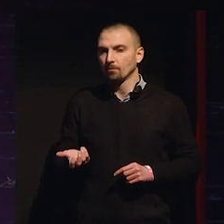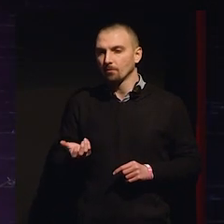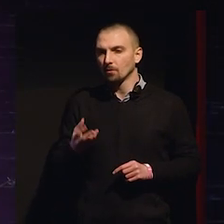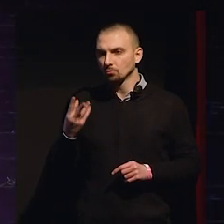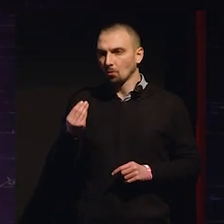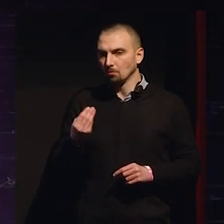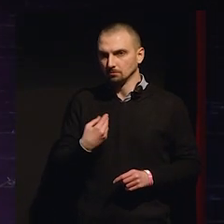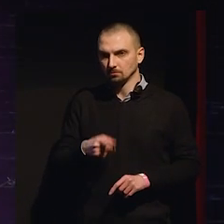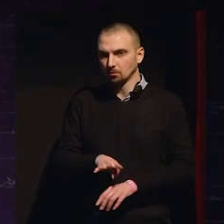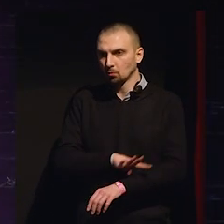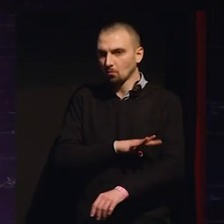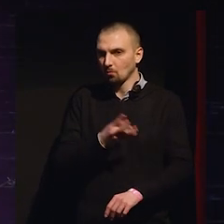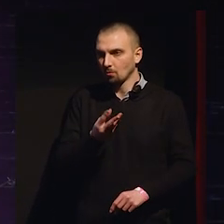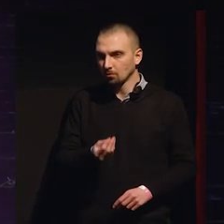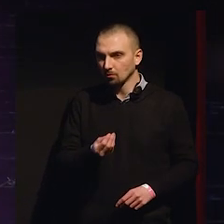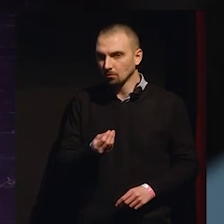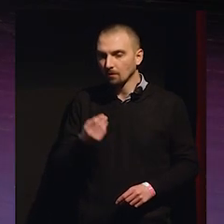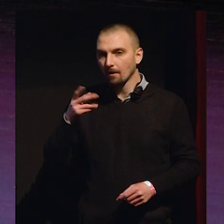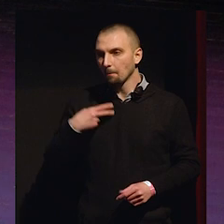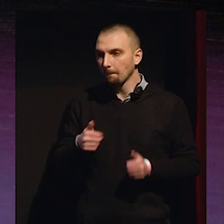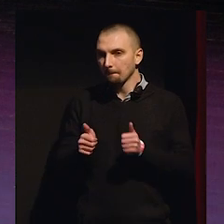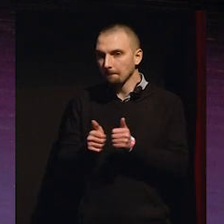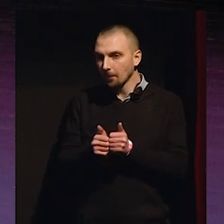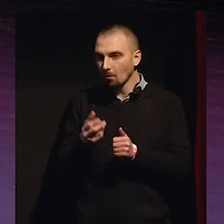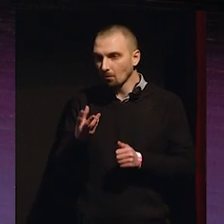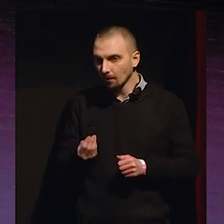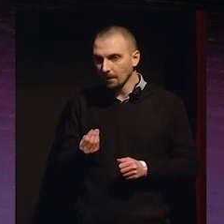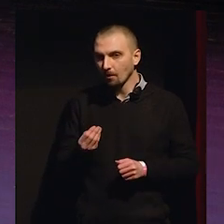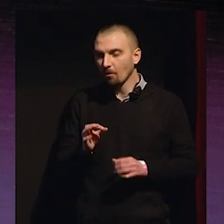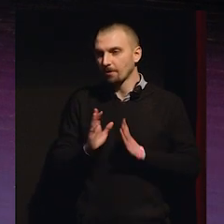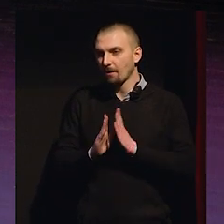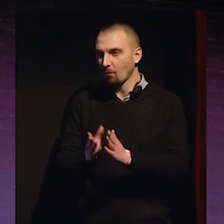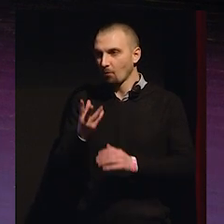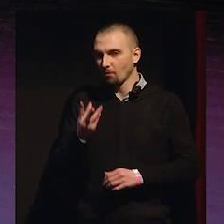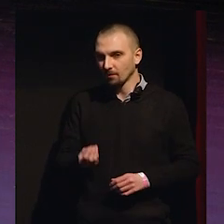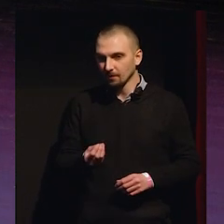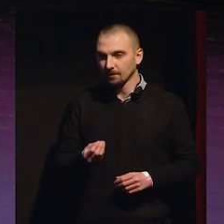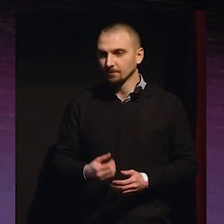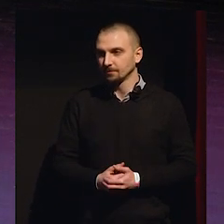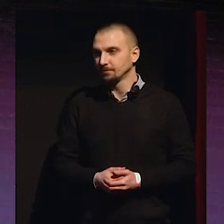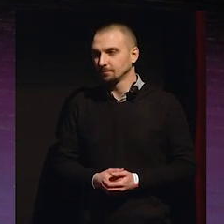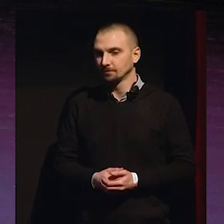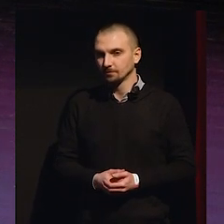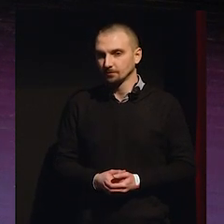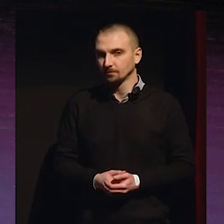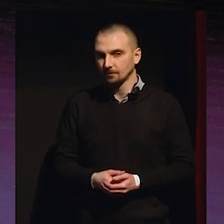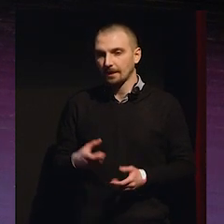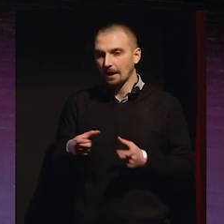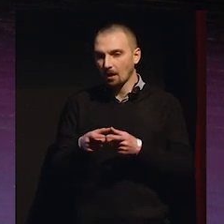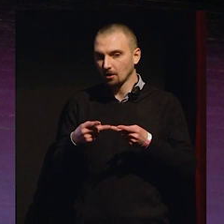her independent movement with Star. We joined forces, and we started the Guide Dogs Association. First, they told us: